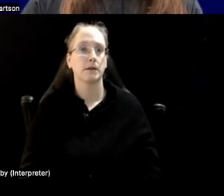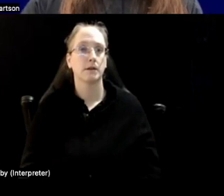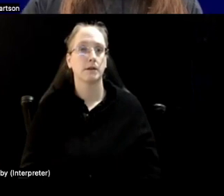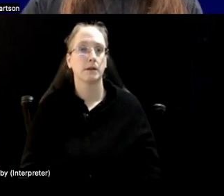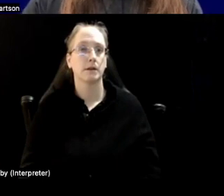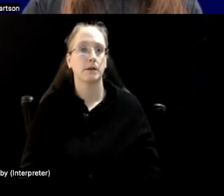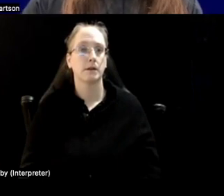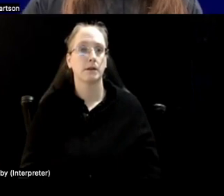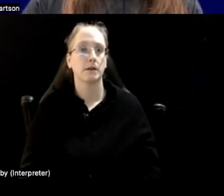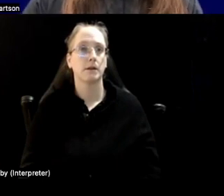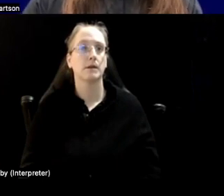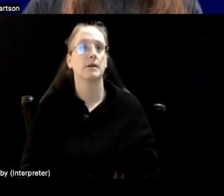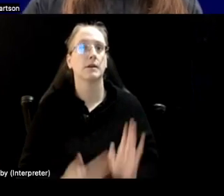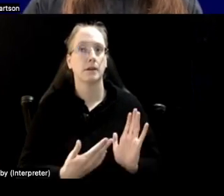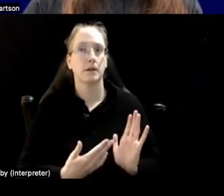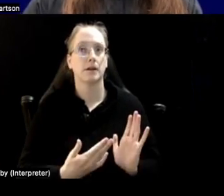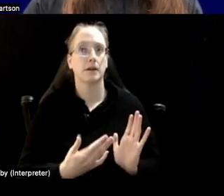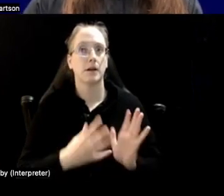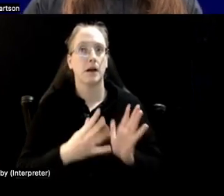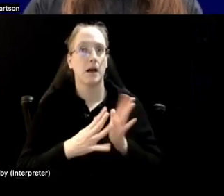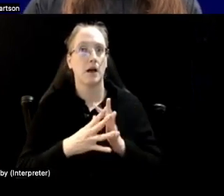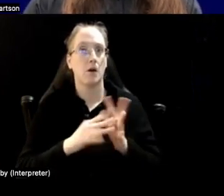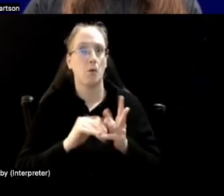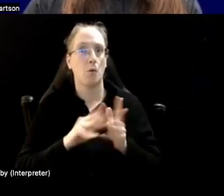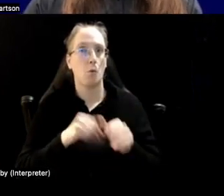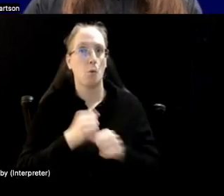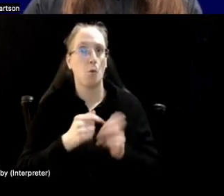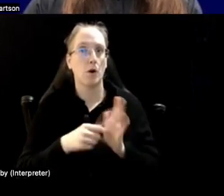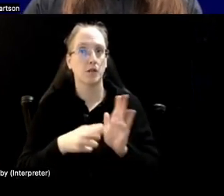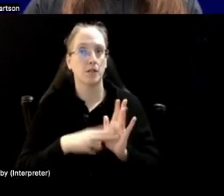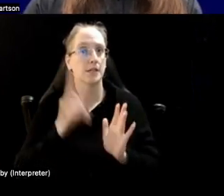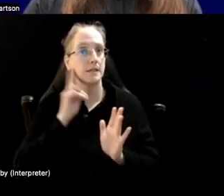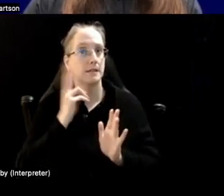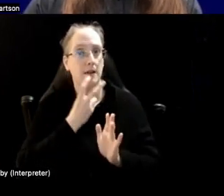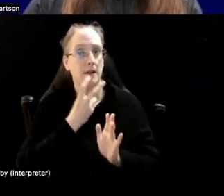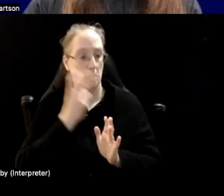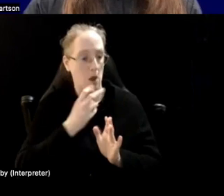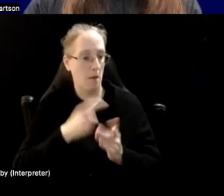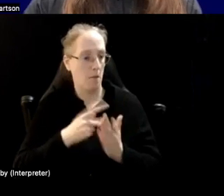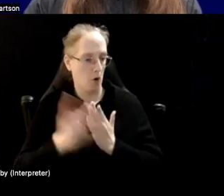and the Washington DeafBlind program also has some videos under their communication